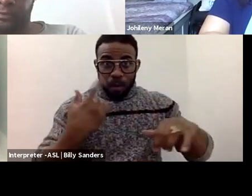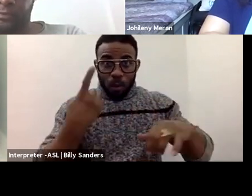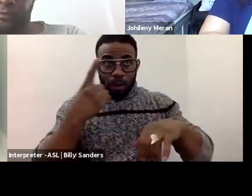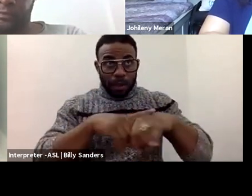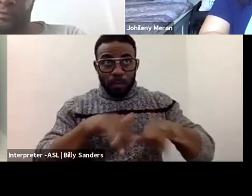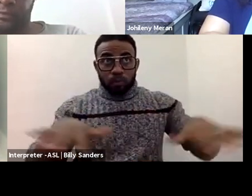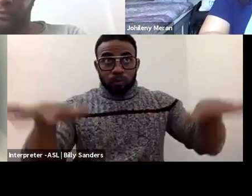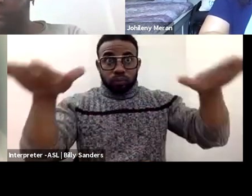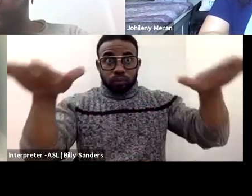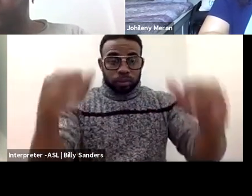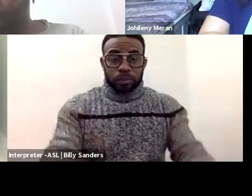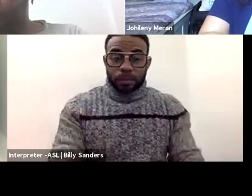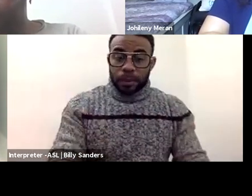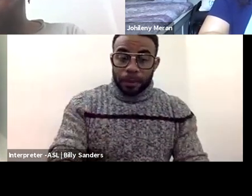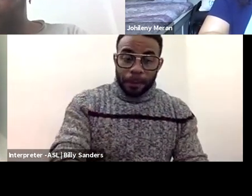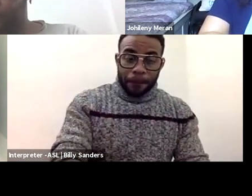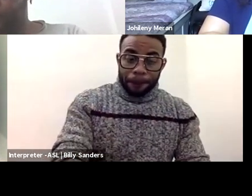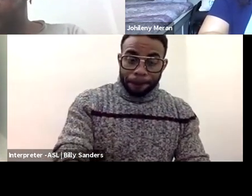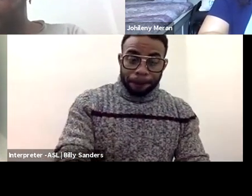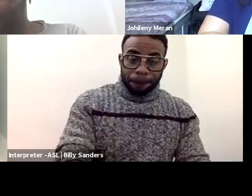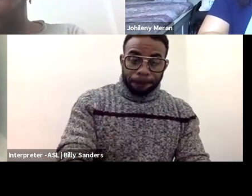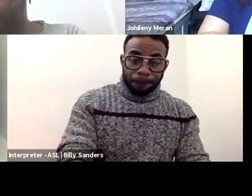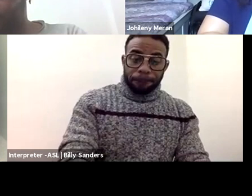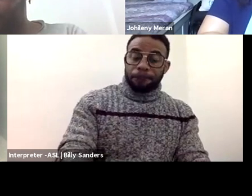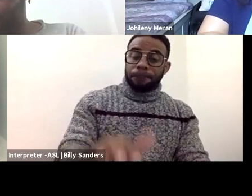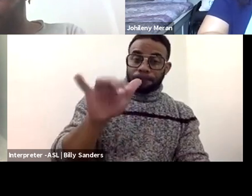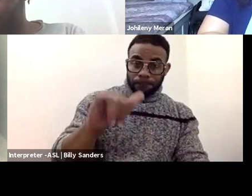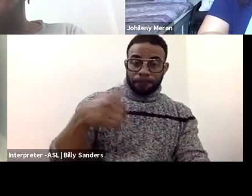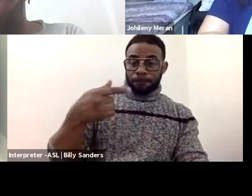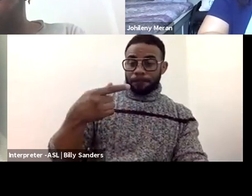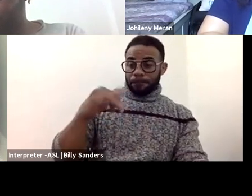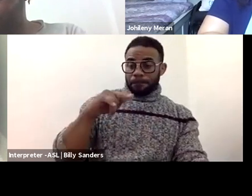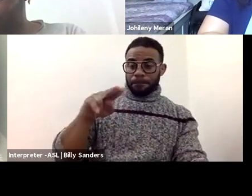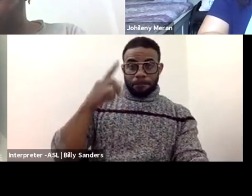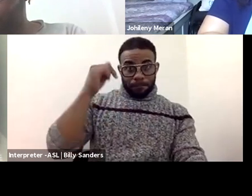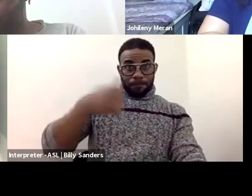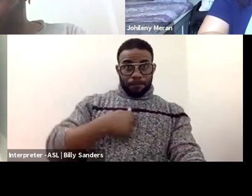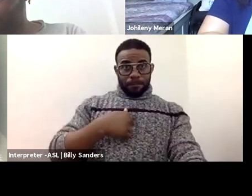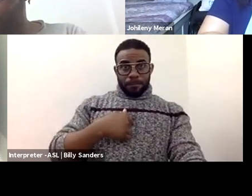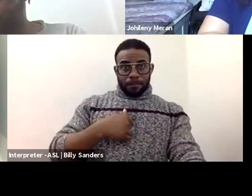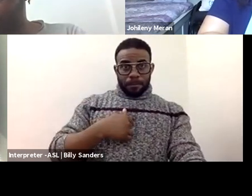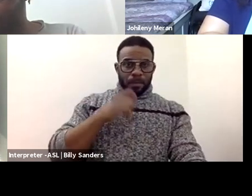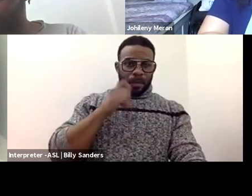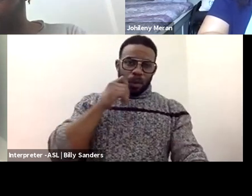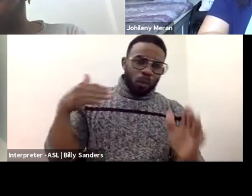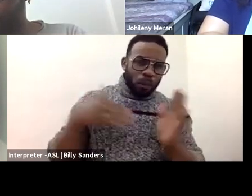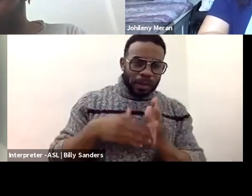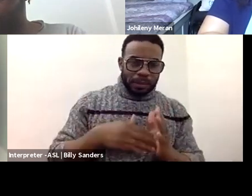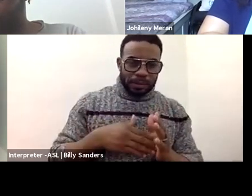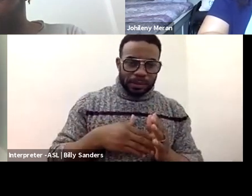Absolutely. This is Gillian. For me, racism in Amsterdam was definitely